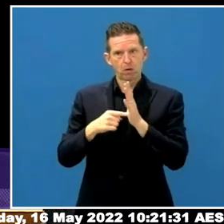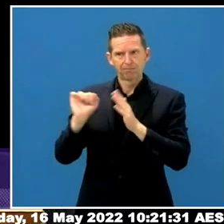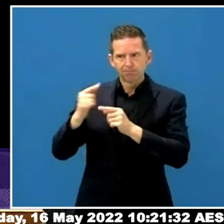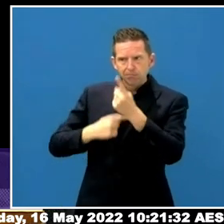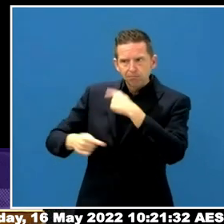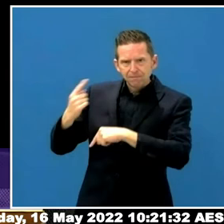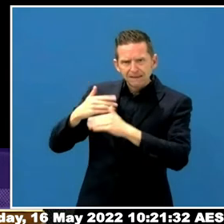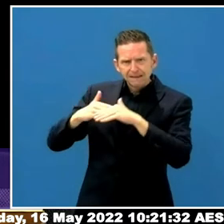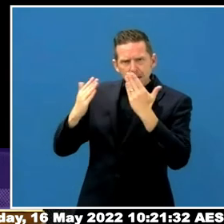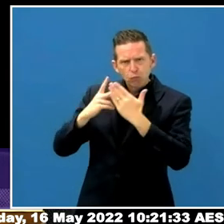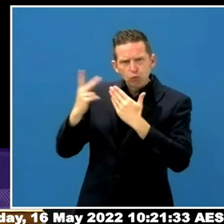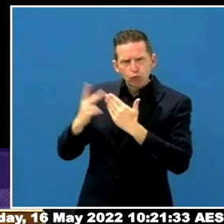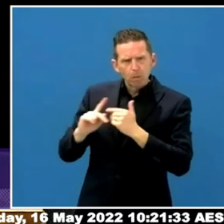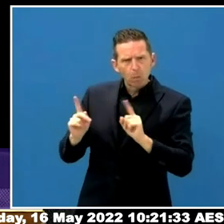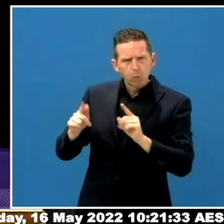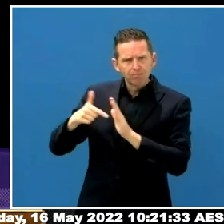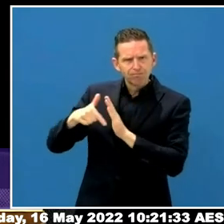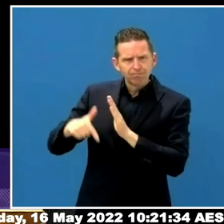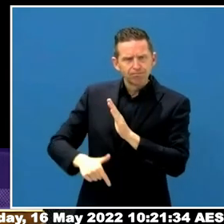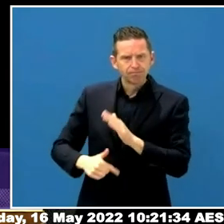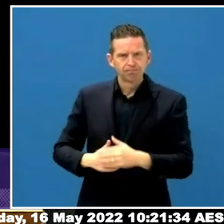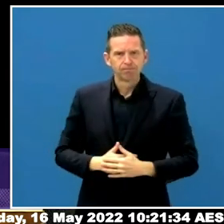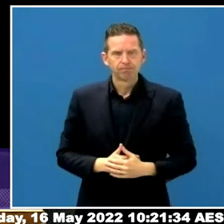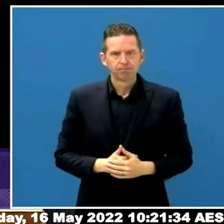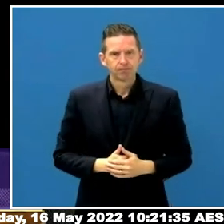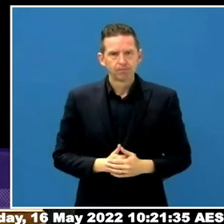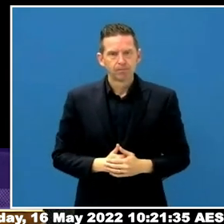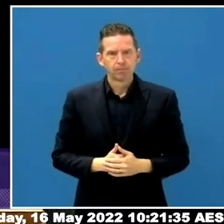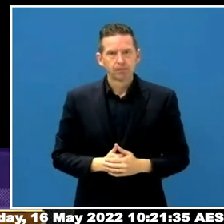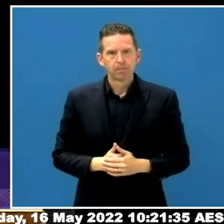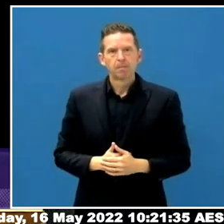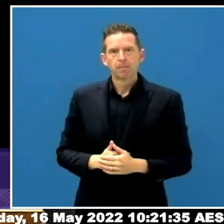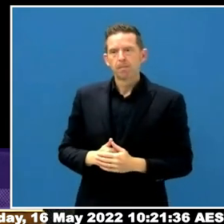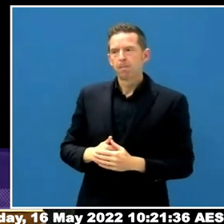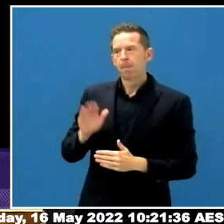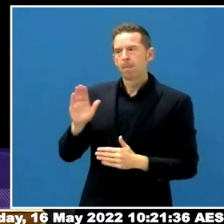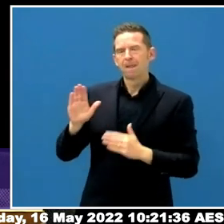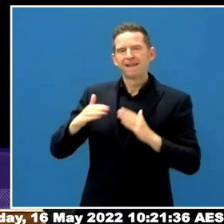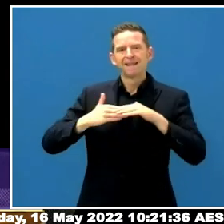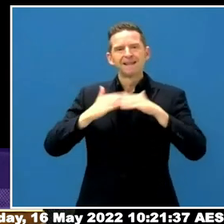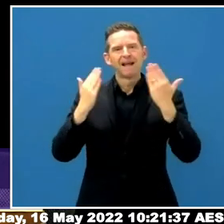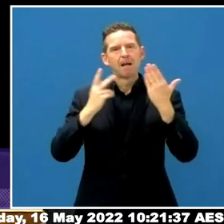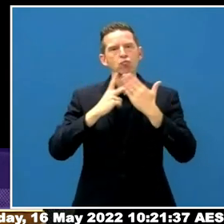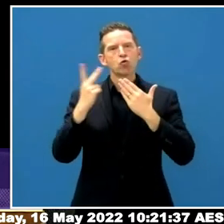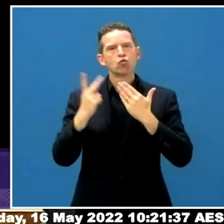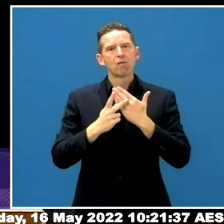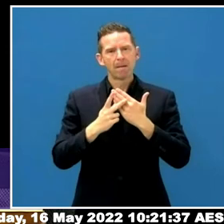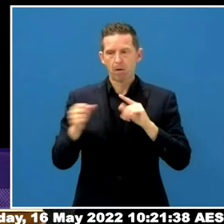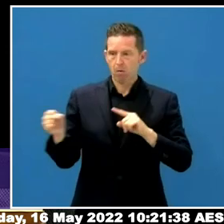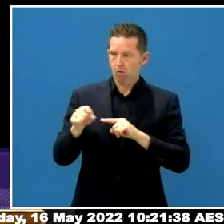The support workers at Afford's day programs are referred to as Lifestyle Assistants and